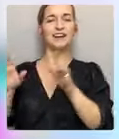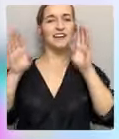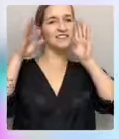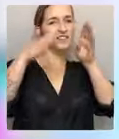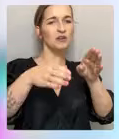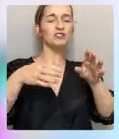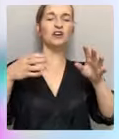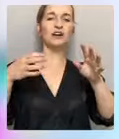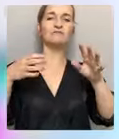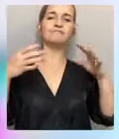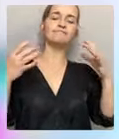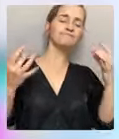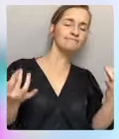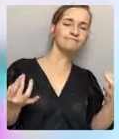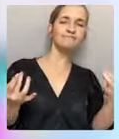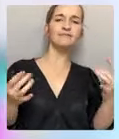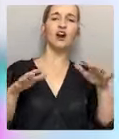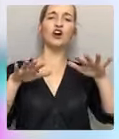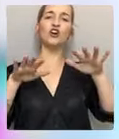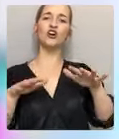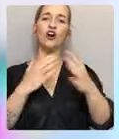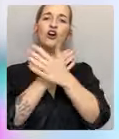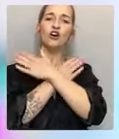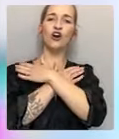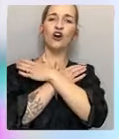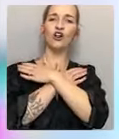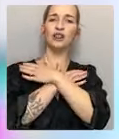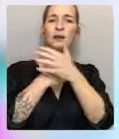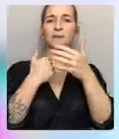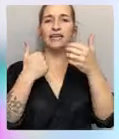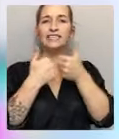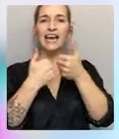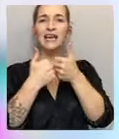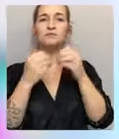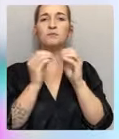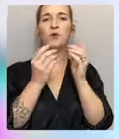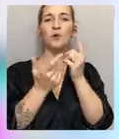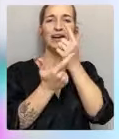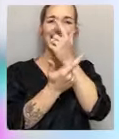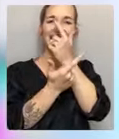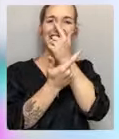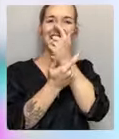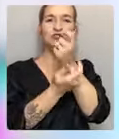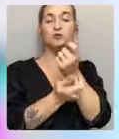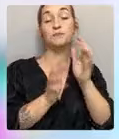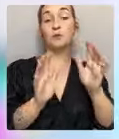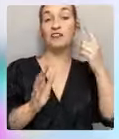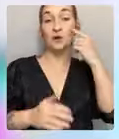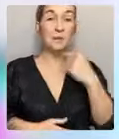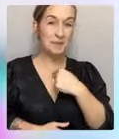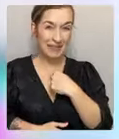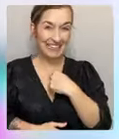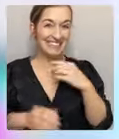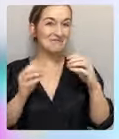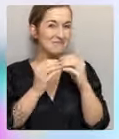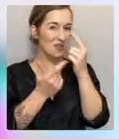we really wanted to focus more on meditation, but calmer, more interesting, well, for me, more interesting,